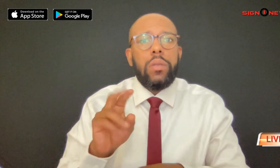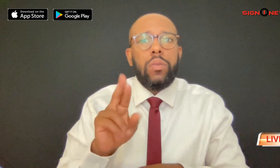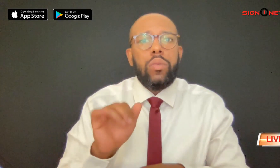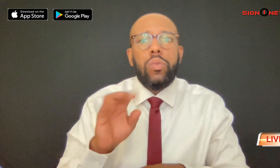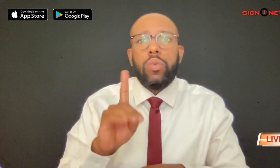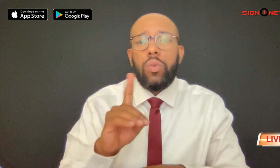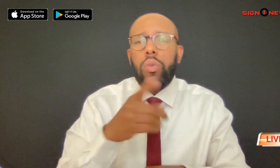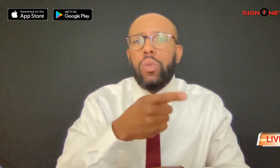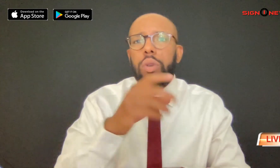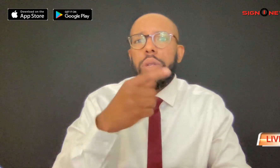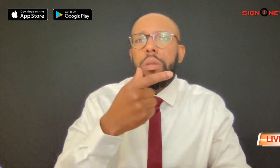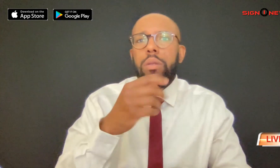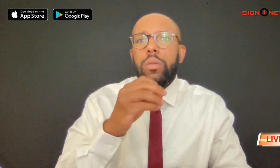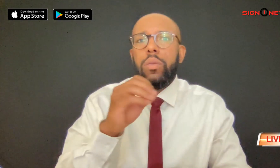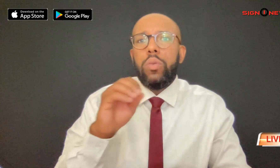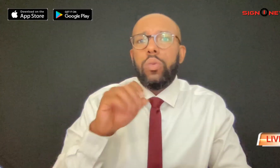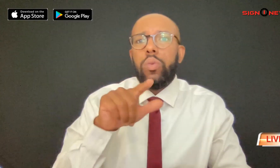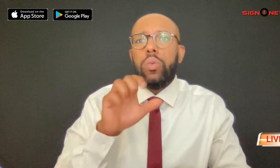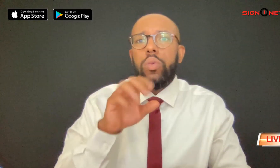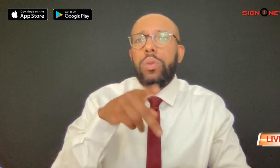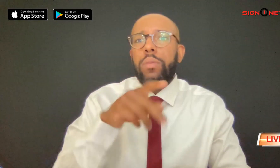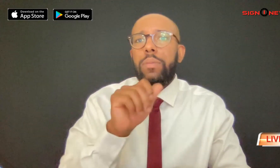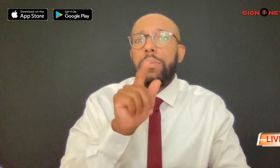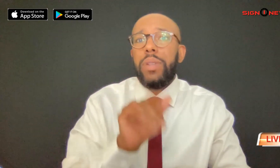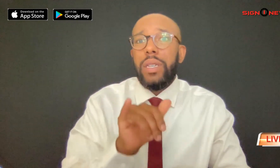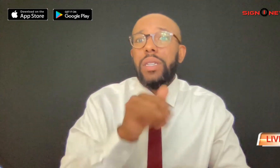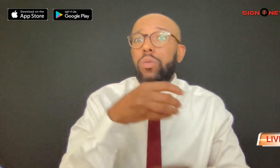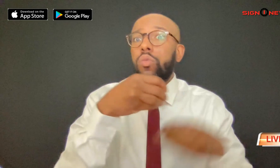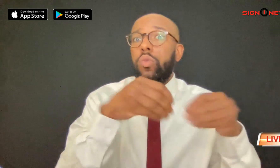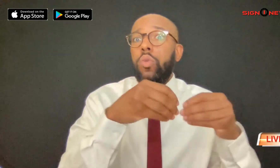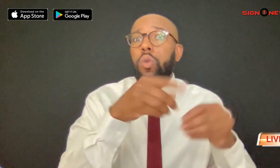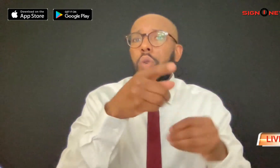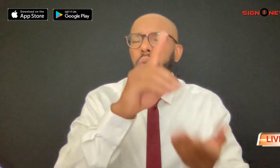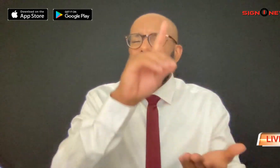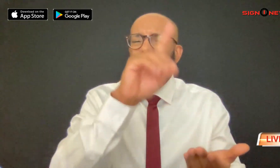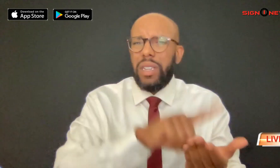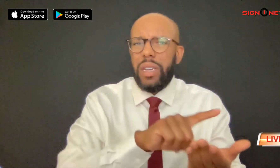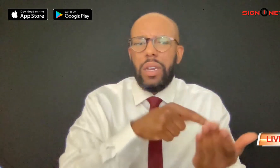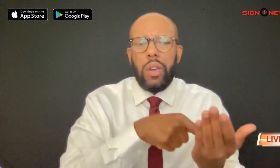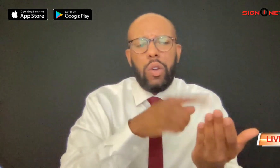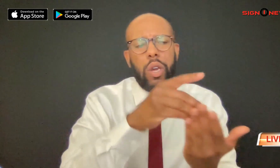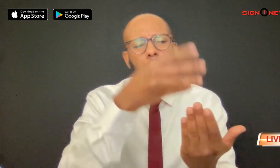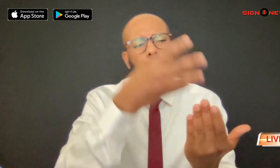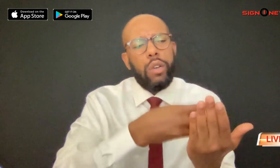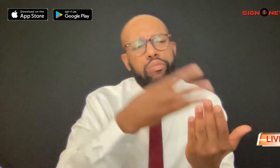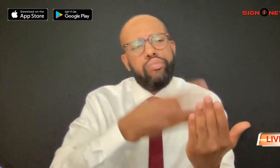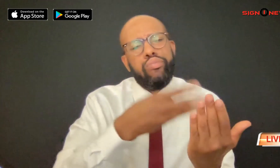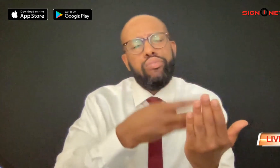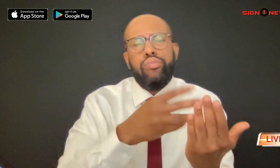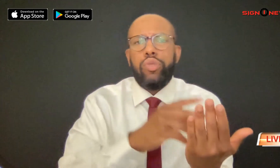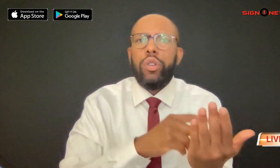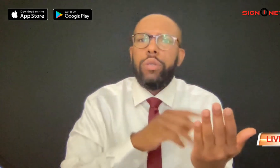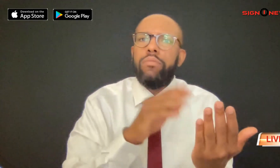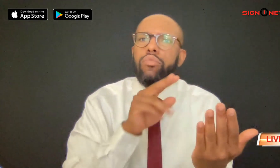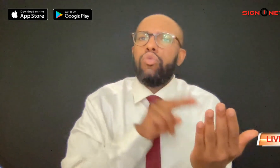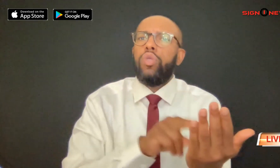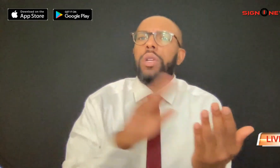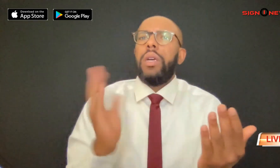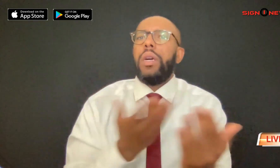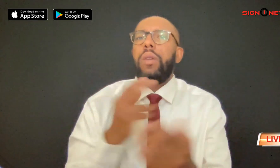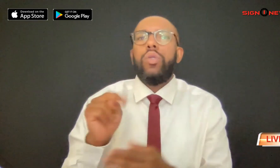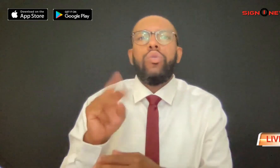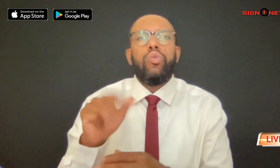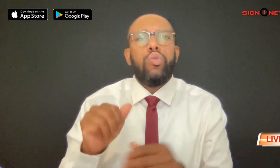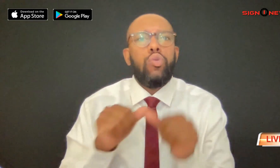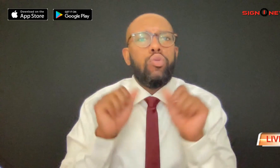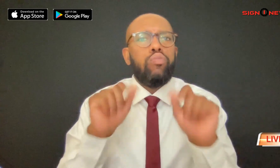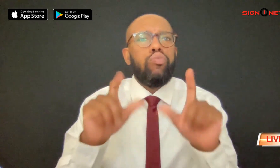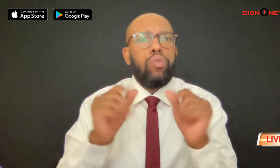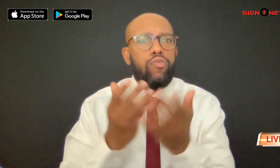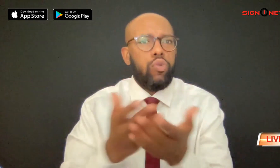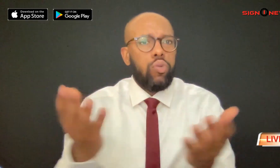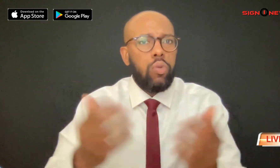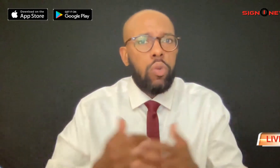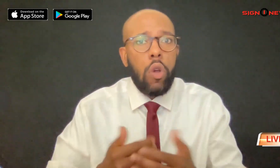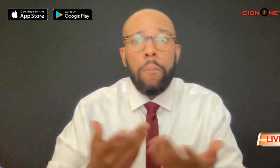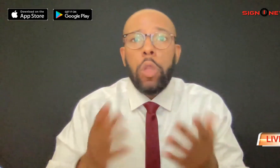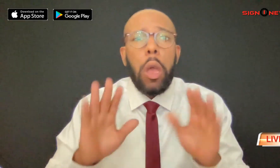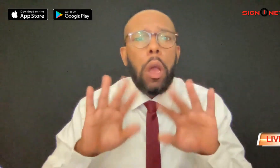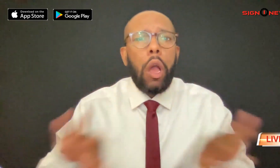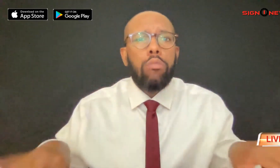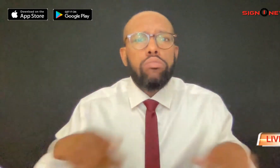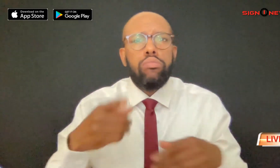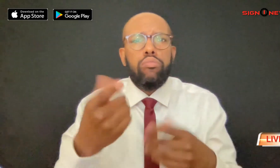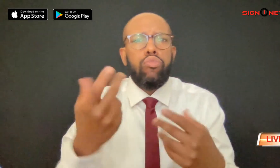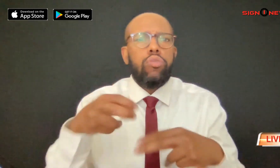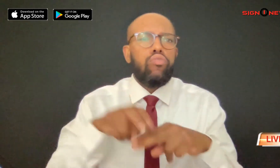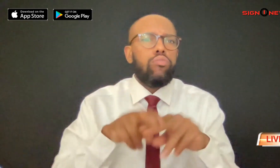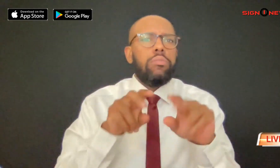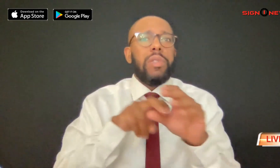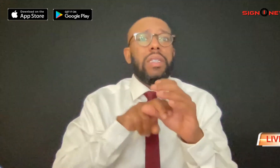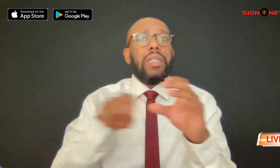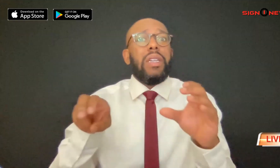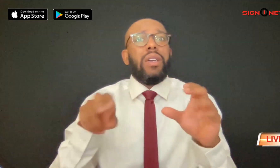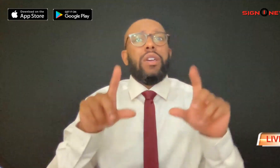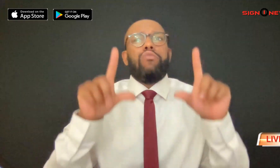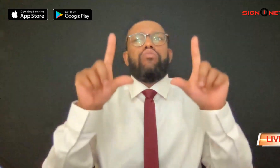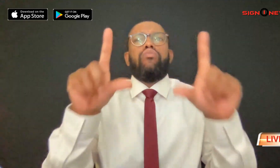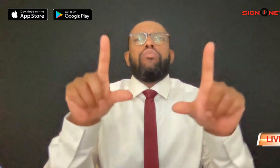smart phone